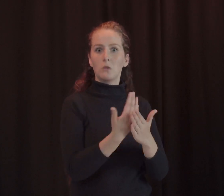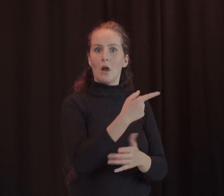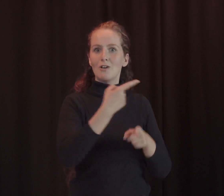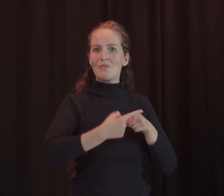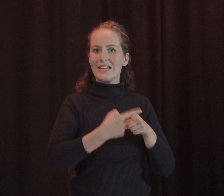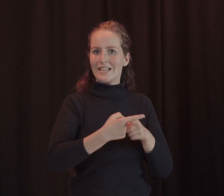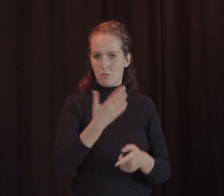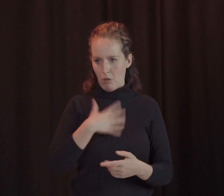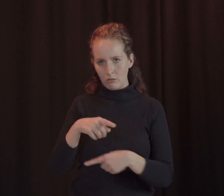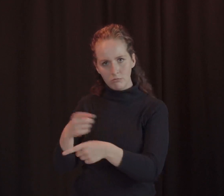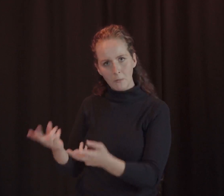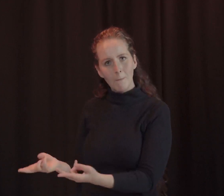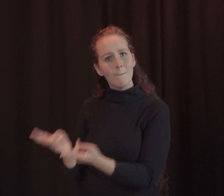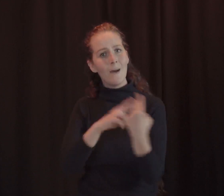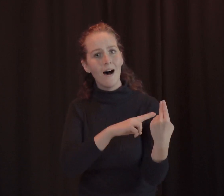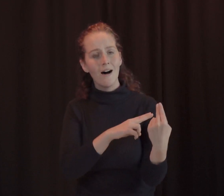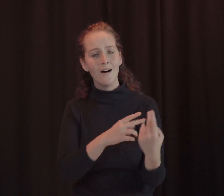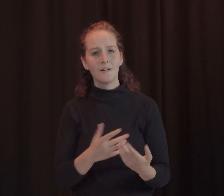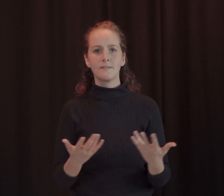Now modern Greece wants them back.